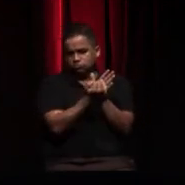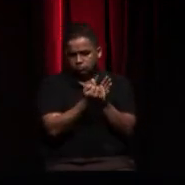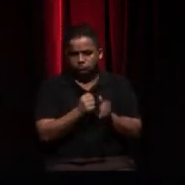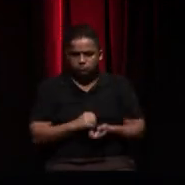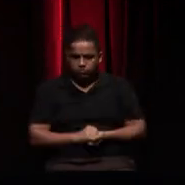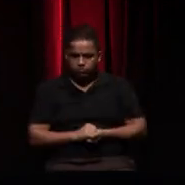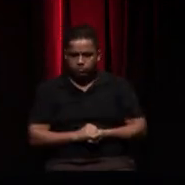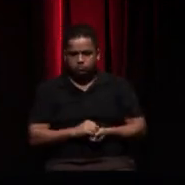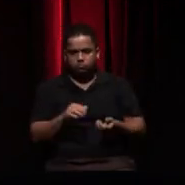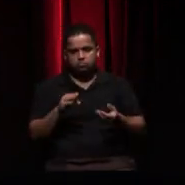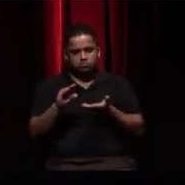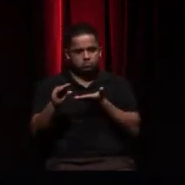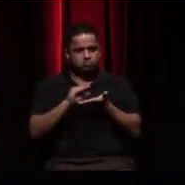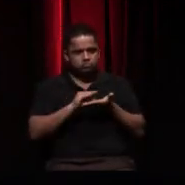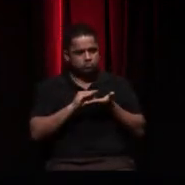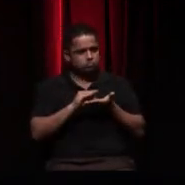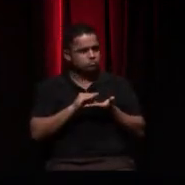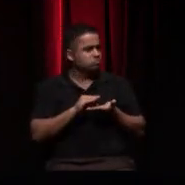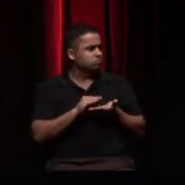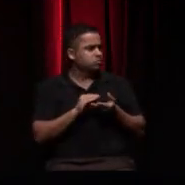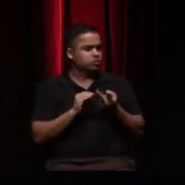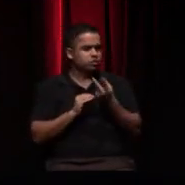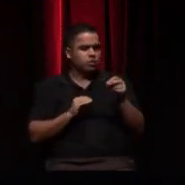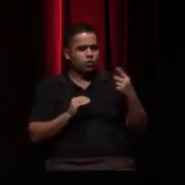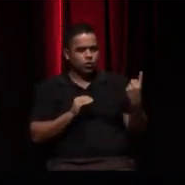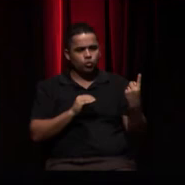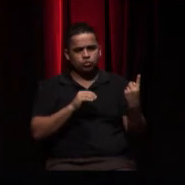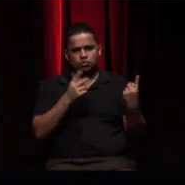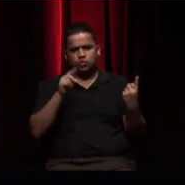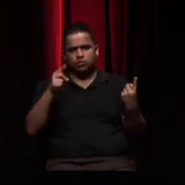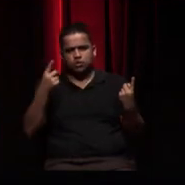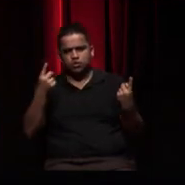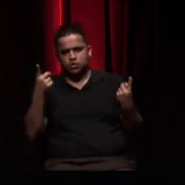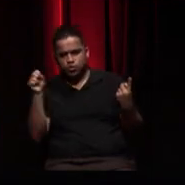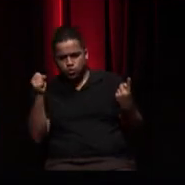This in 2001. Now we are in 2018. That is, for 17 years